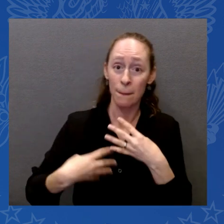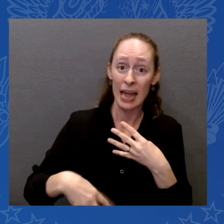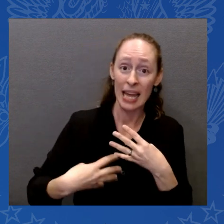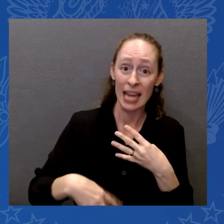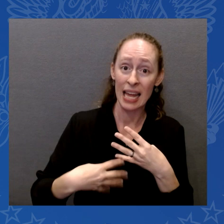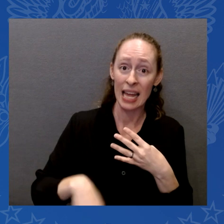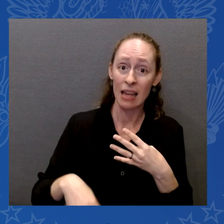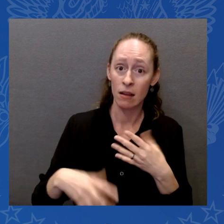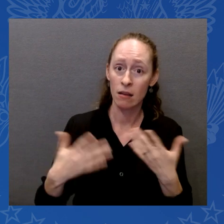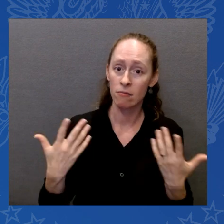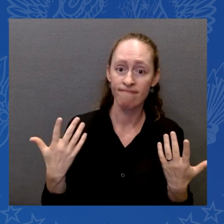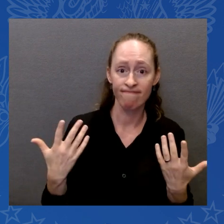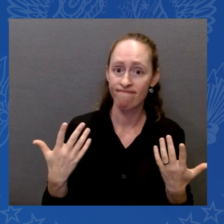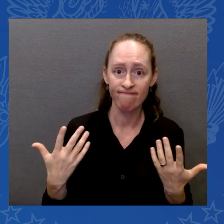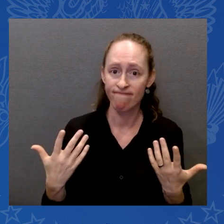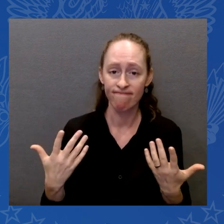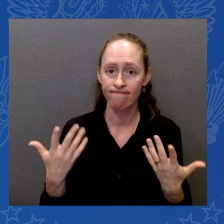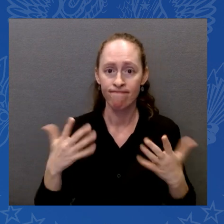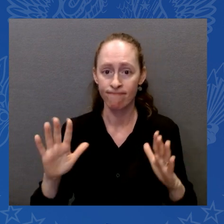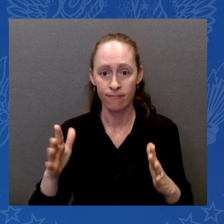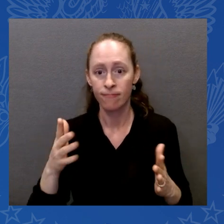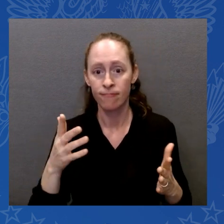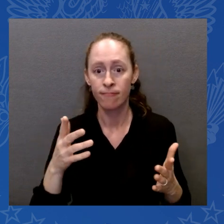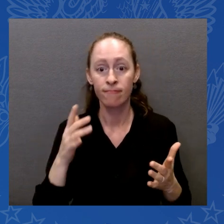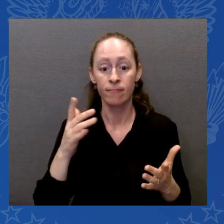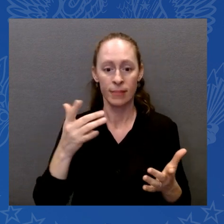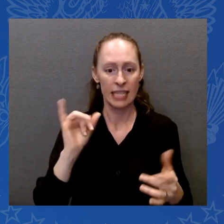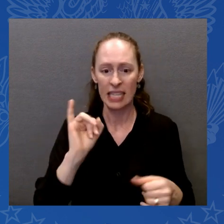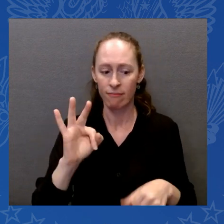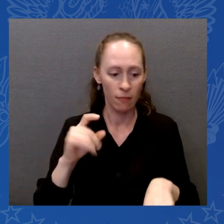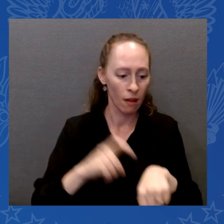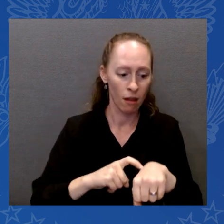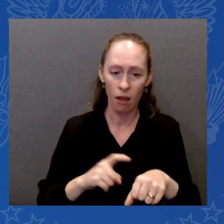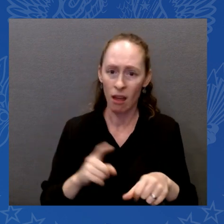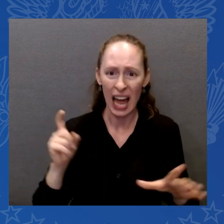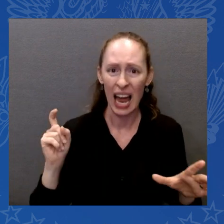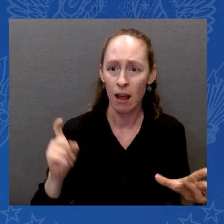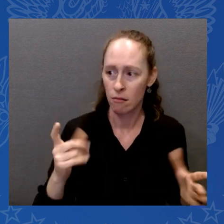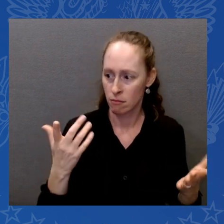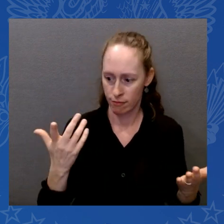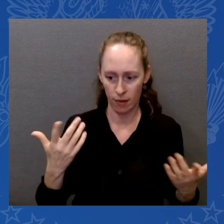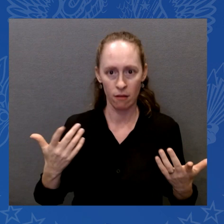is essentially the same as the medication or procedure that can terminate in early pregnancy.